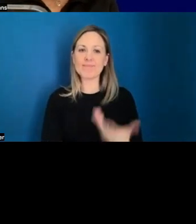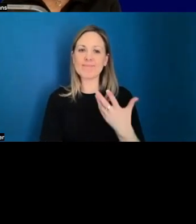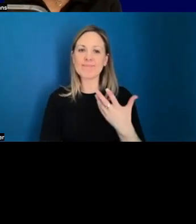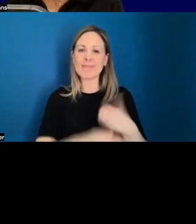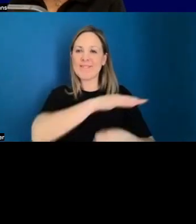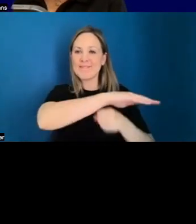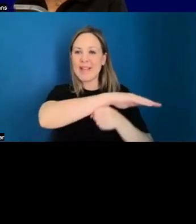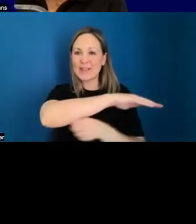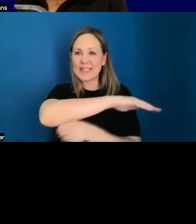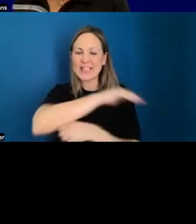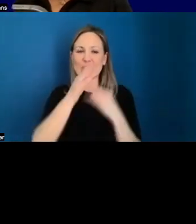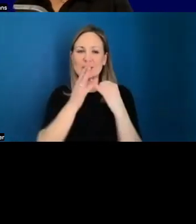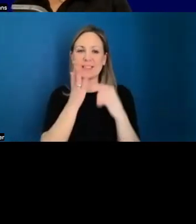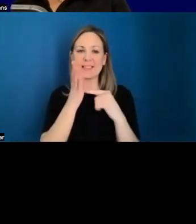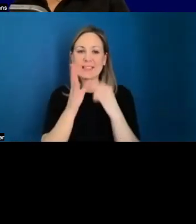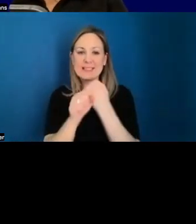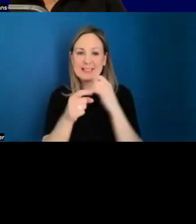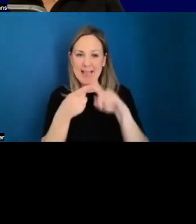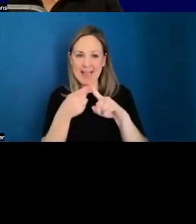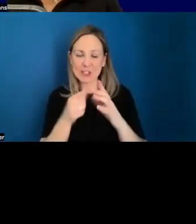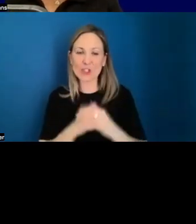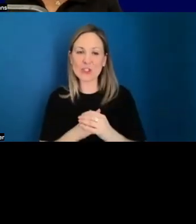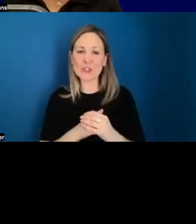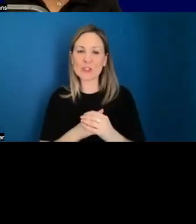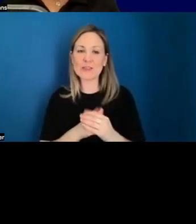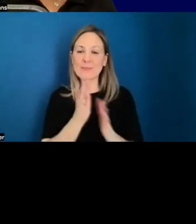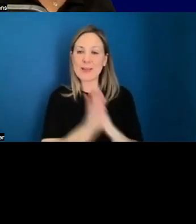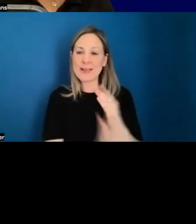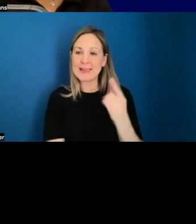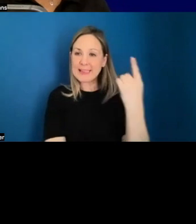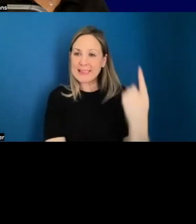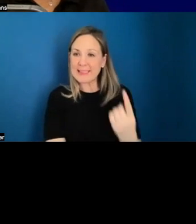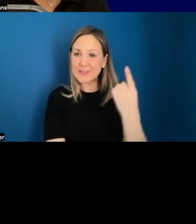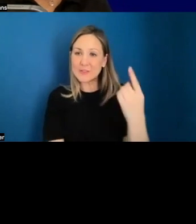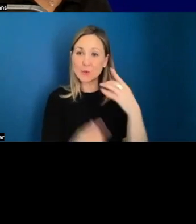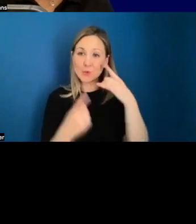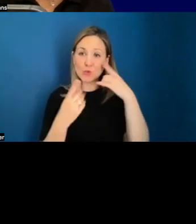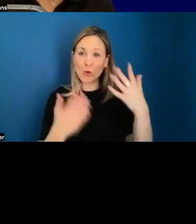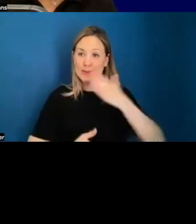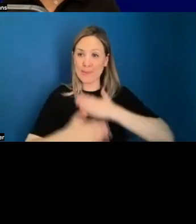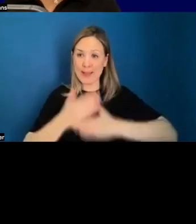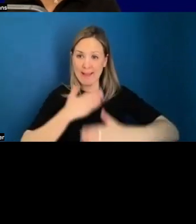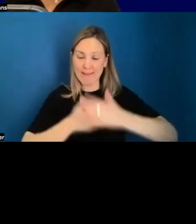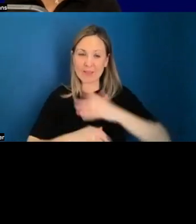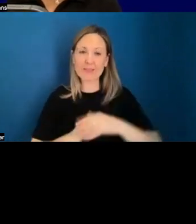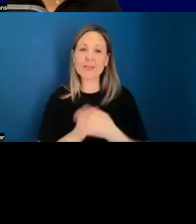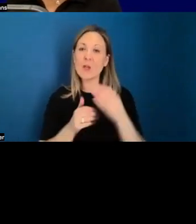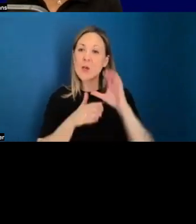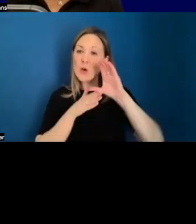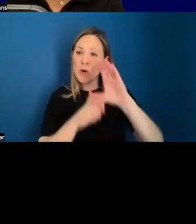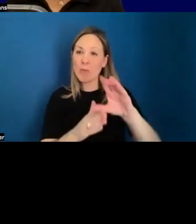when the individual begins to exhibit behaviours, the communication guide would approach them and